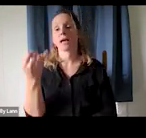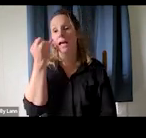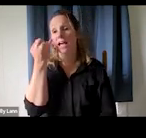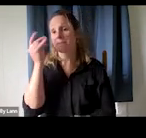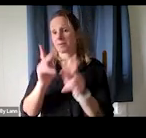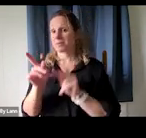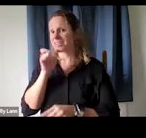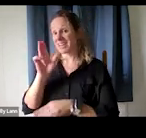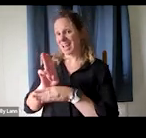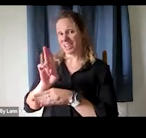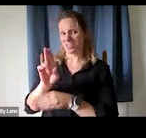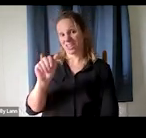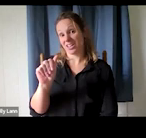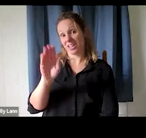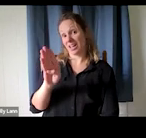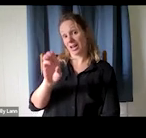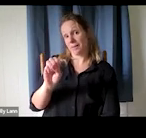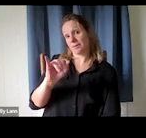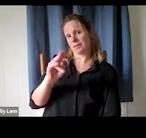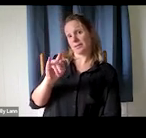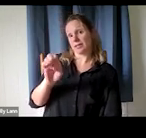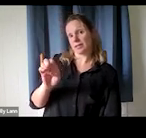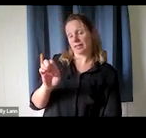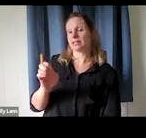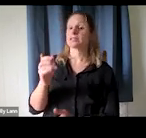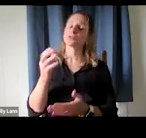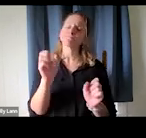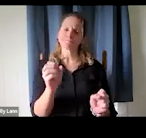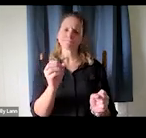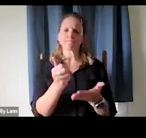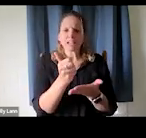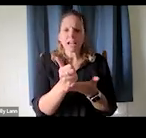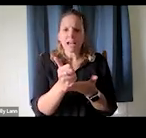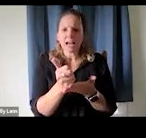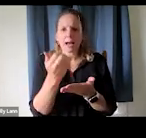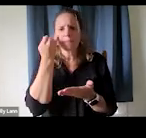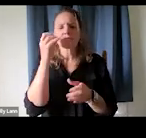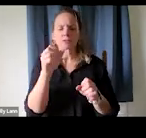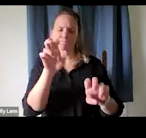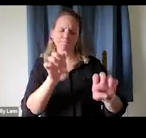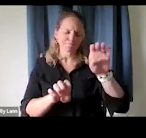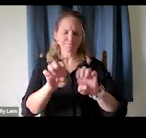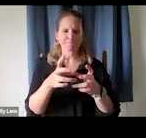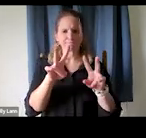So ideally, it's helpful for us if we can kind of evaluate periods of abstinence,